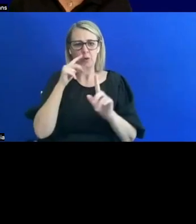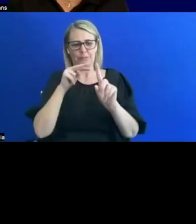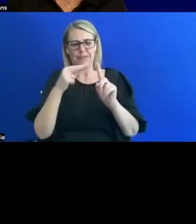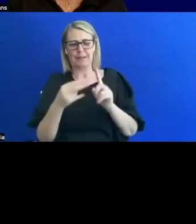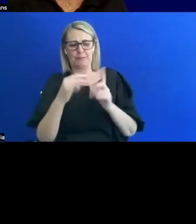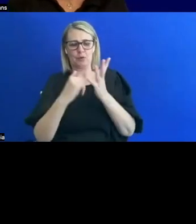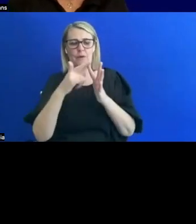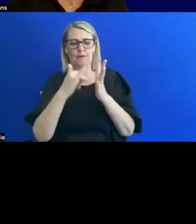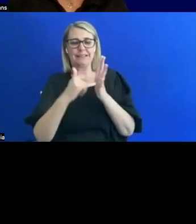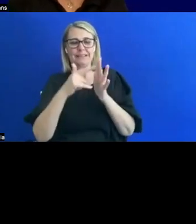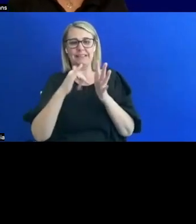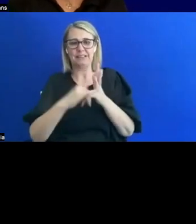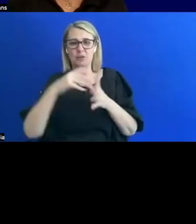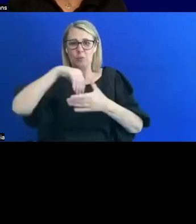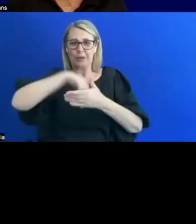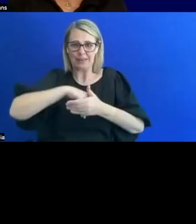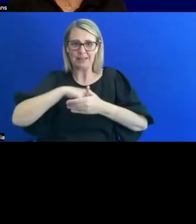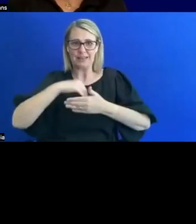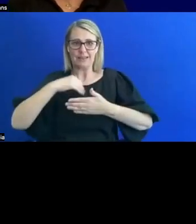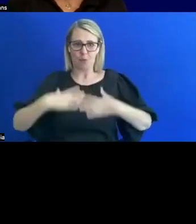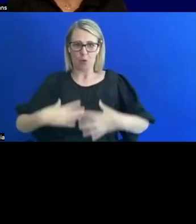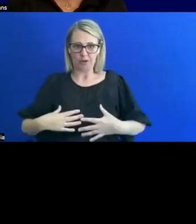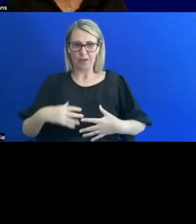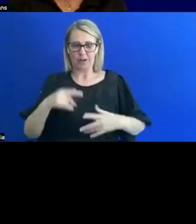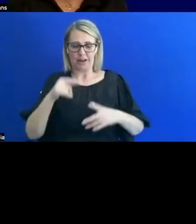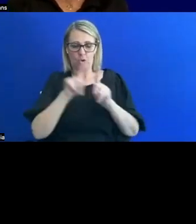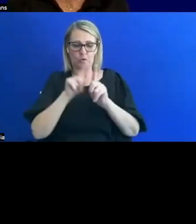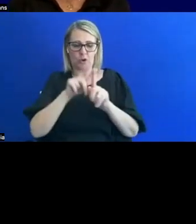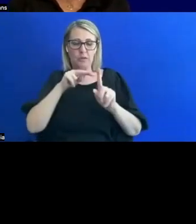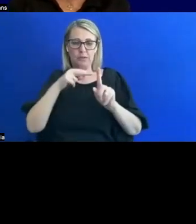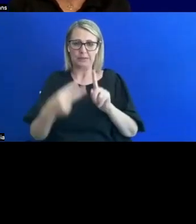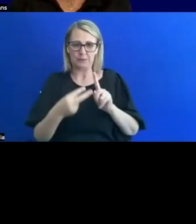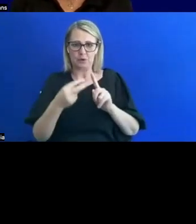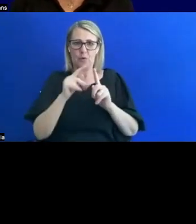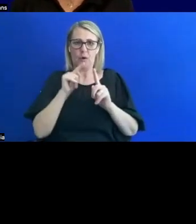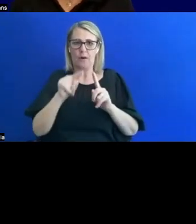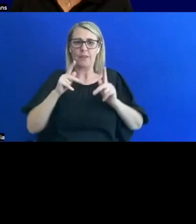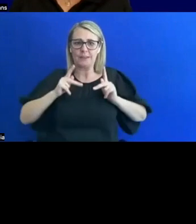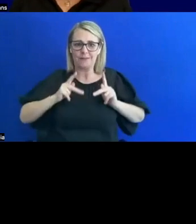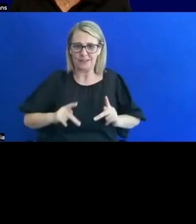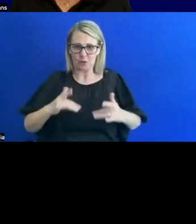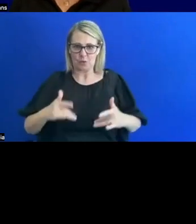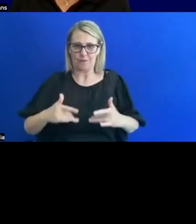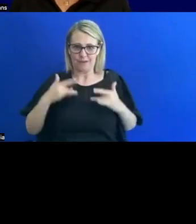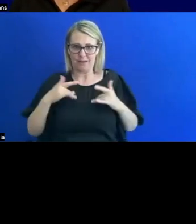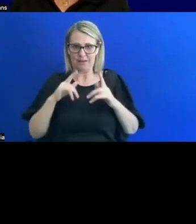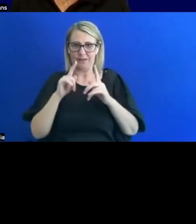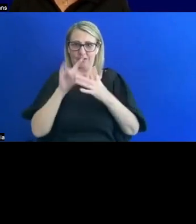the body and includes a perception of physical sensations related to the internal organ functions